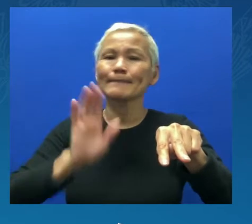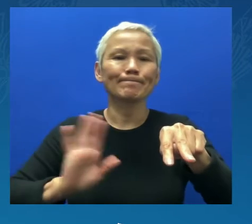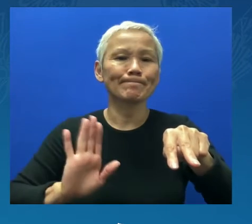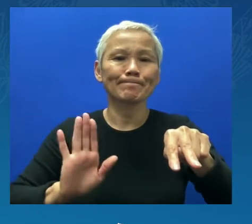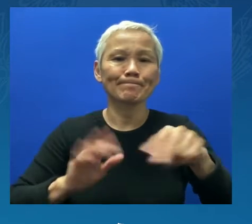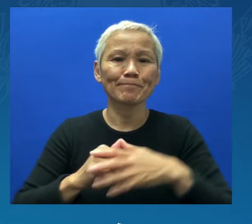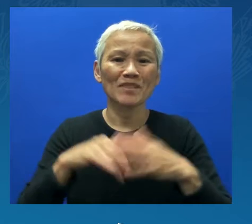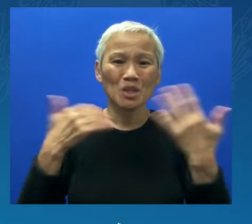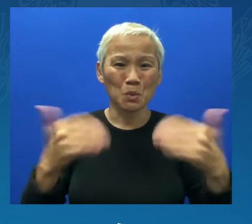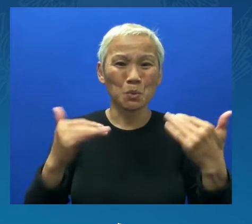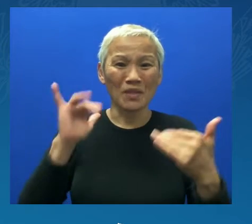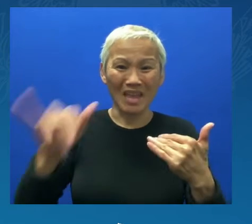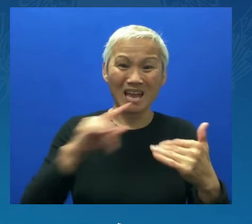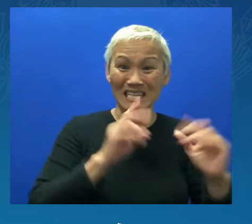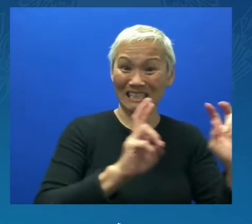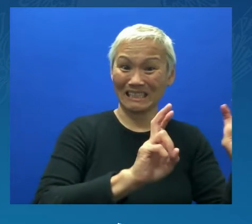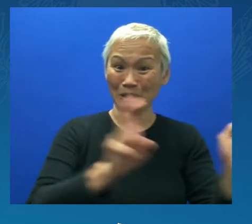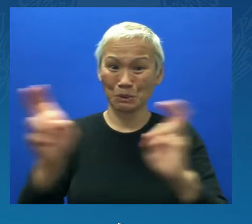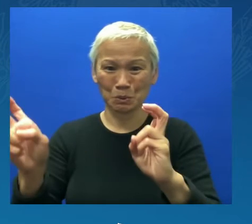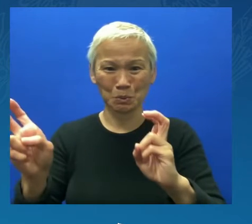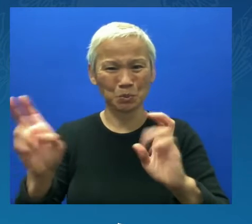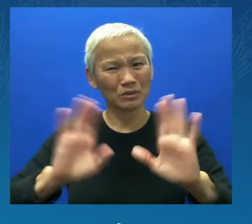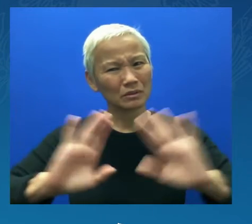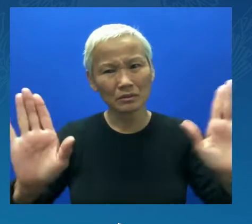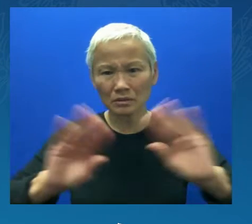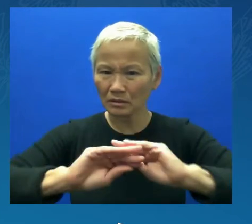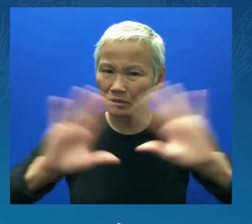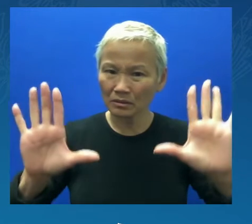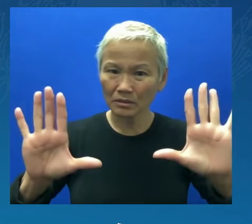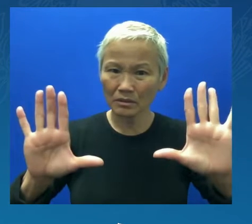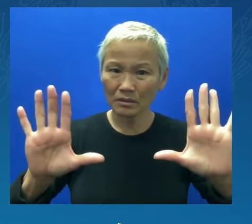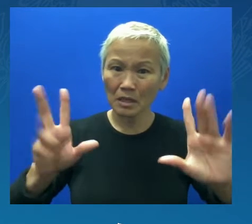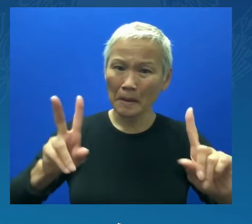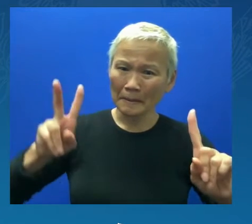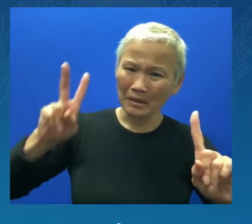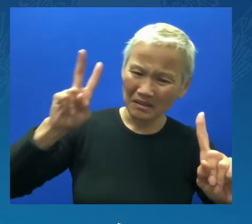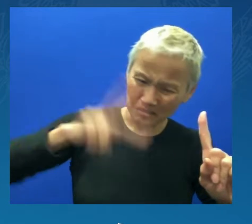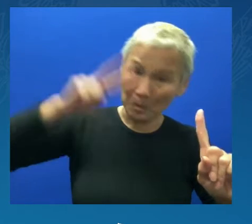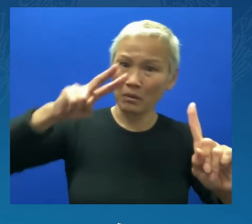Let's be clear about that. And it's an age-old issue, which is judgment